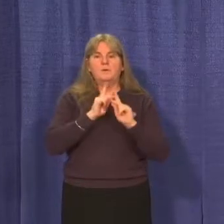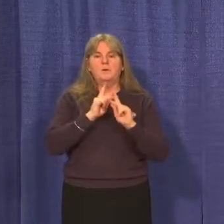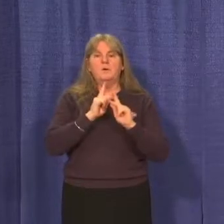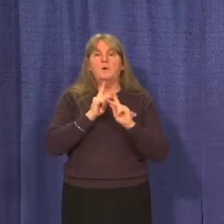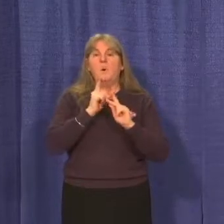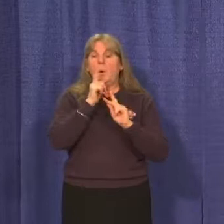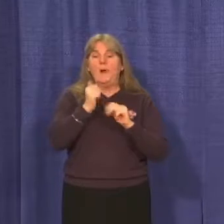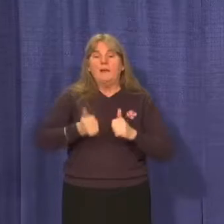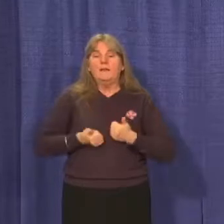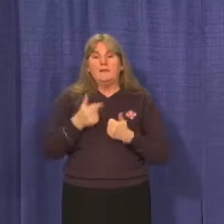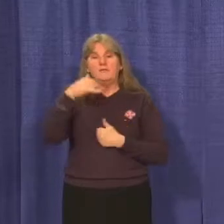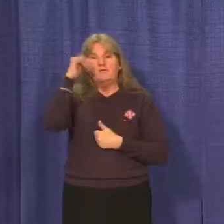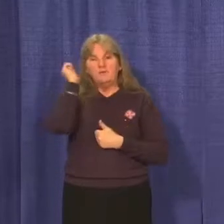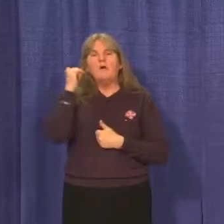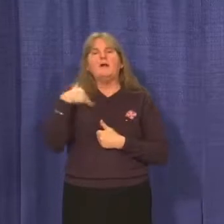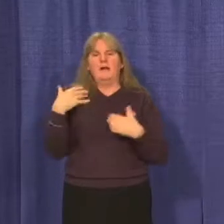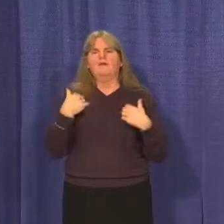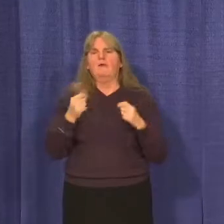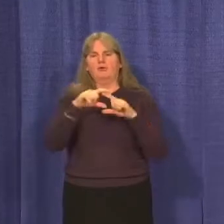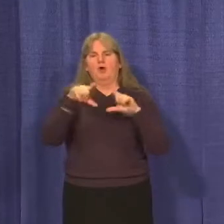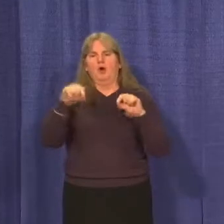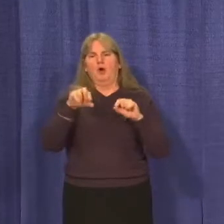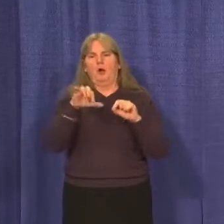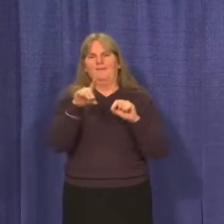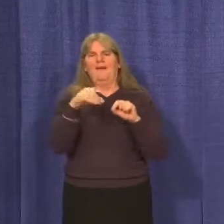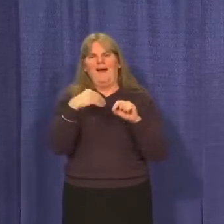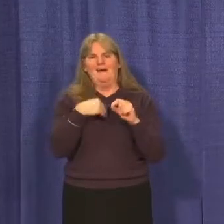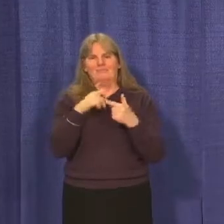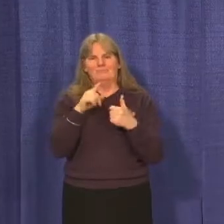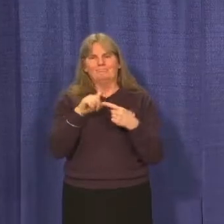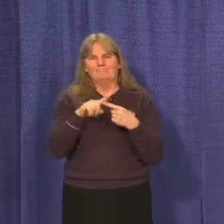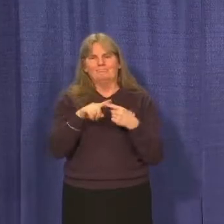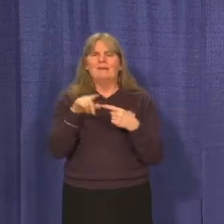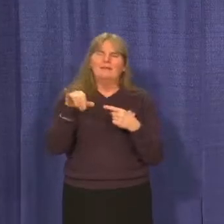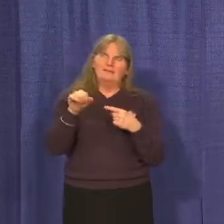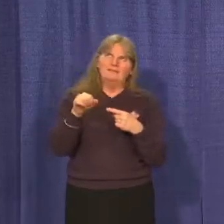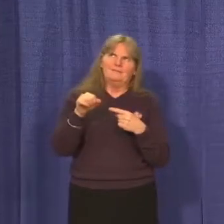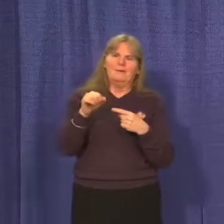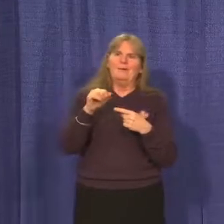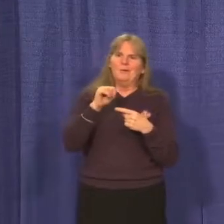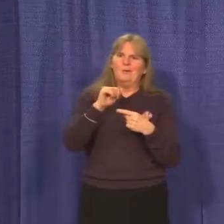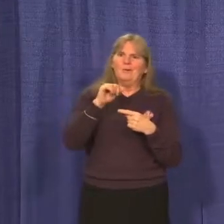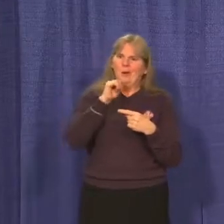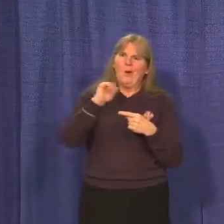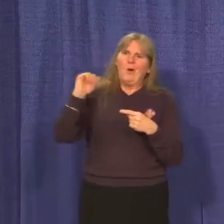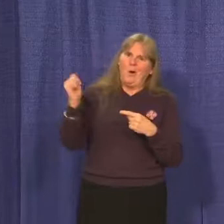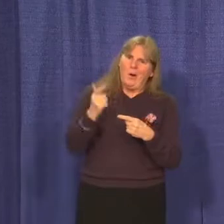here have a Yukon healthcare card. That is really the baseline, but we realize that not everyone does.